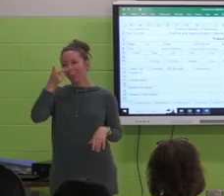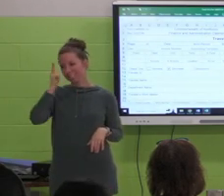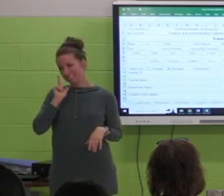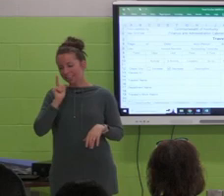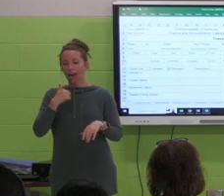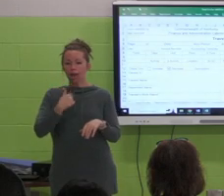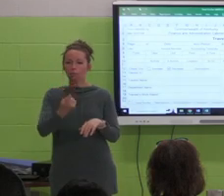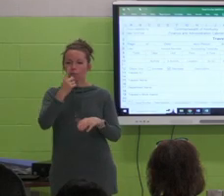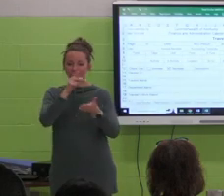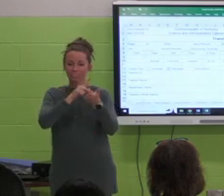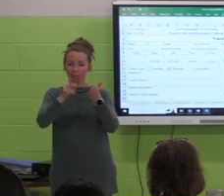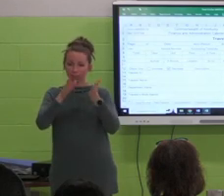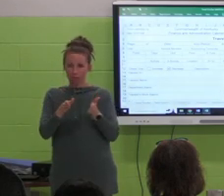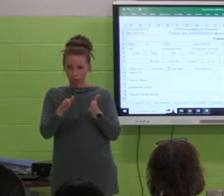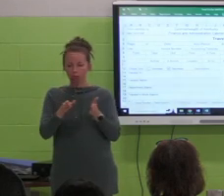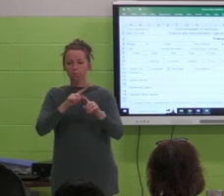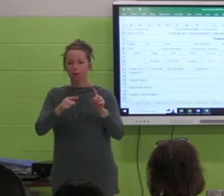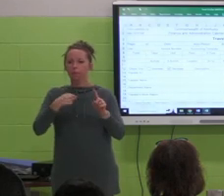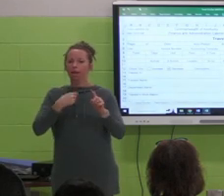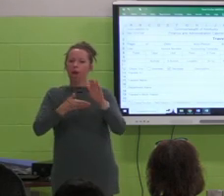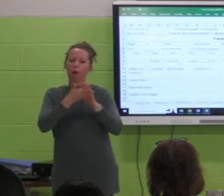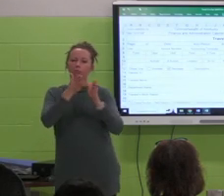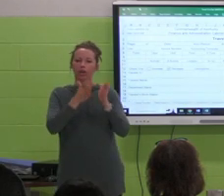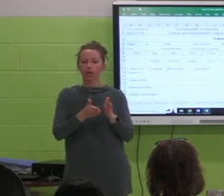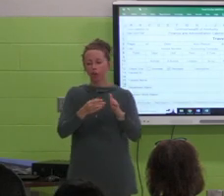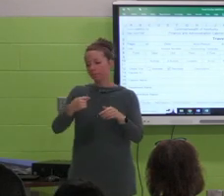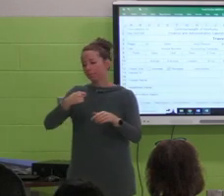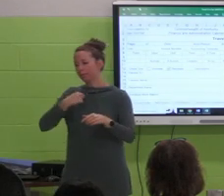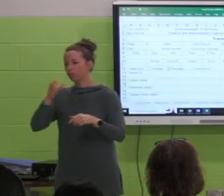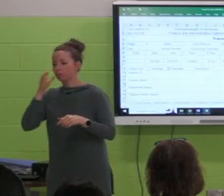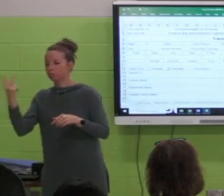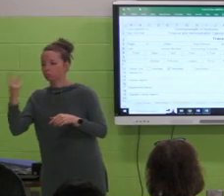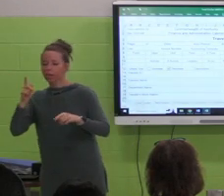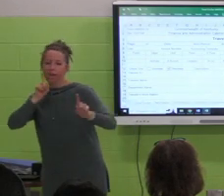the operator I guess between Christy and I we answer calls and people will ask who to